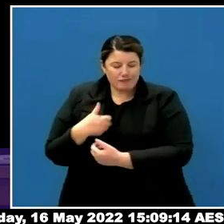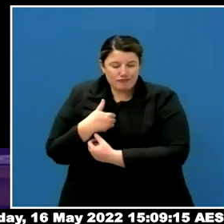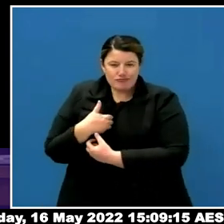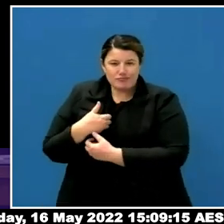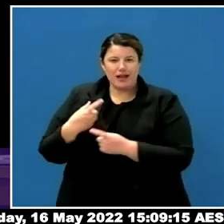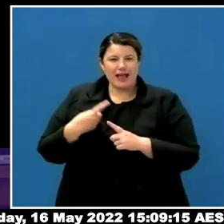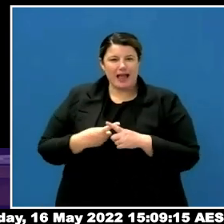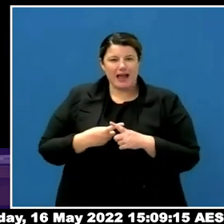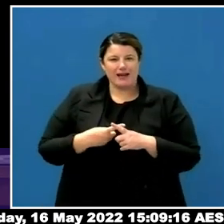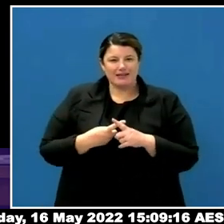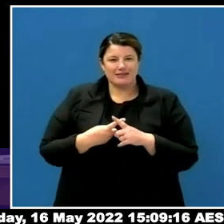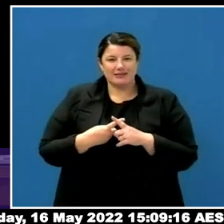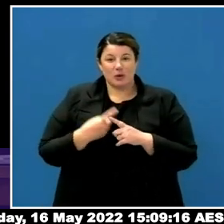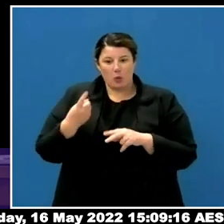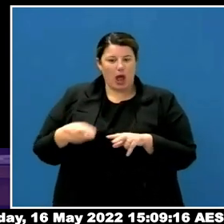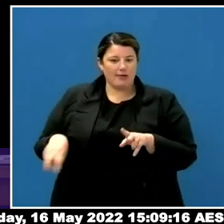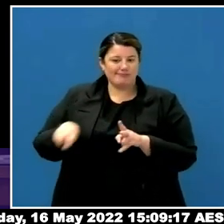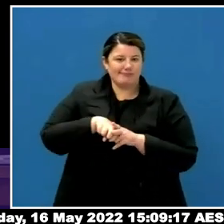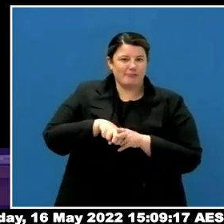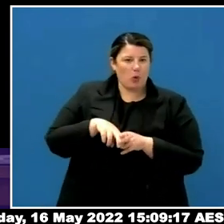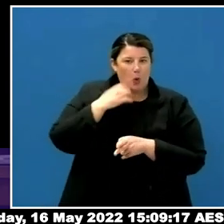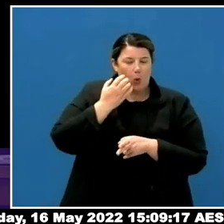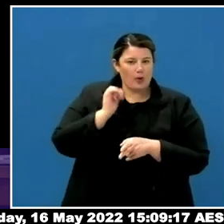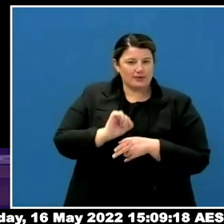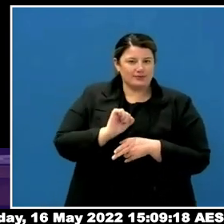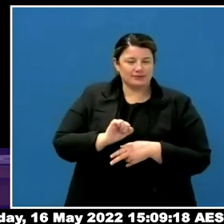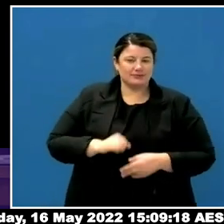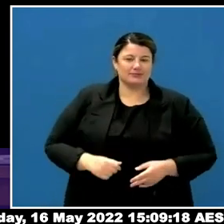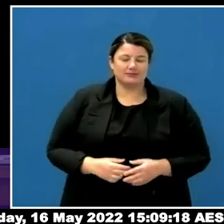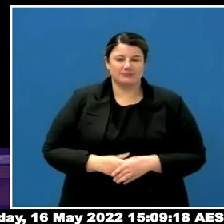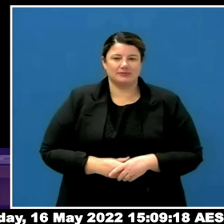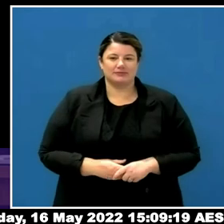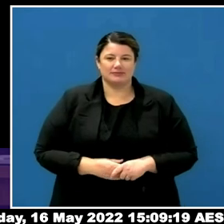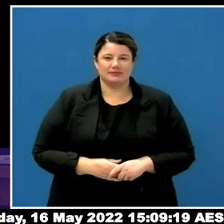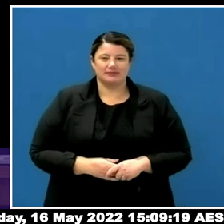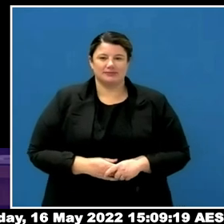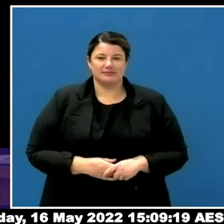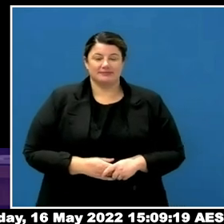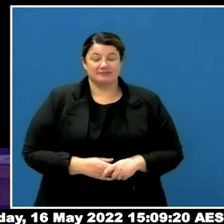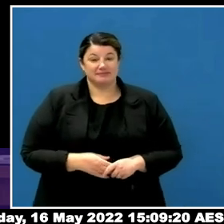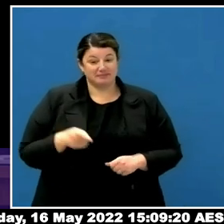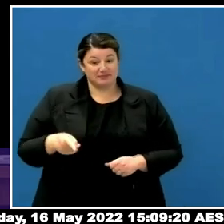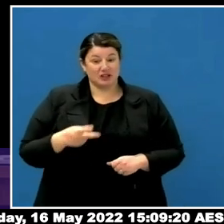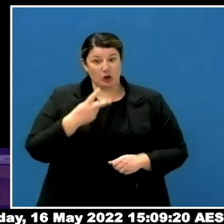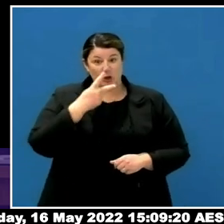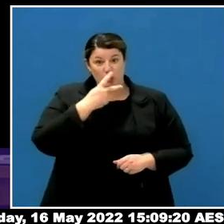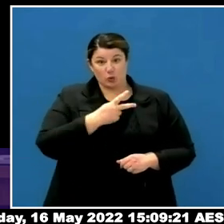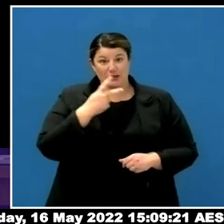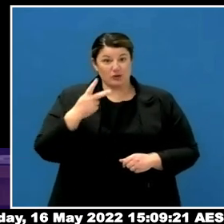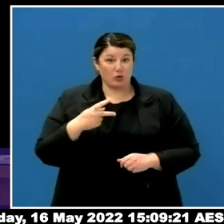Like any 22-year-old male, he's difficult to pull off the iPad and Netflix. Absolutely. SUZIE: Definitely.